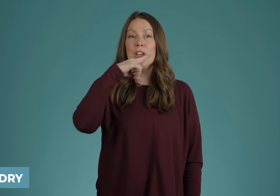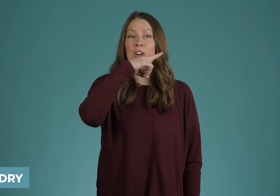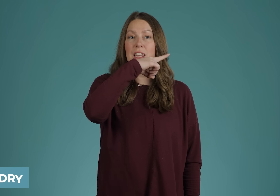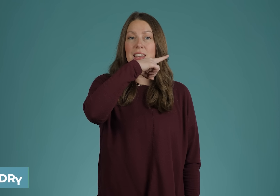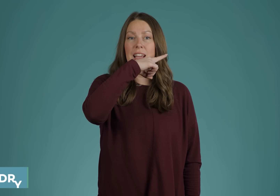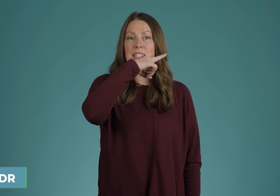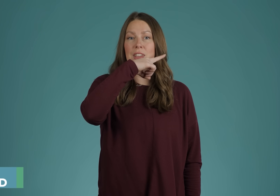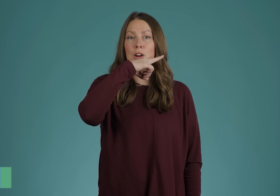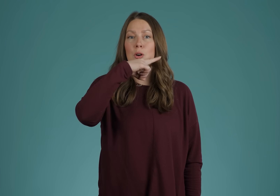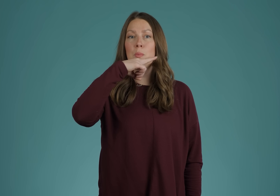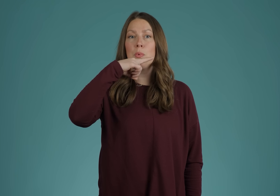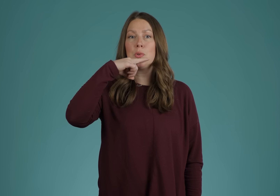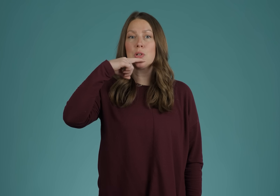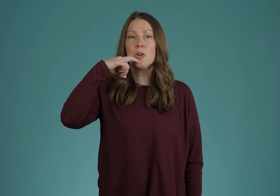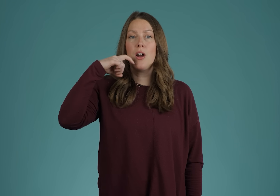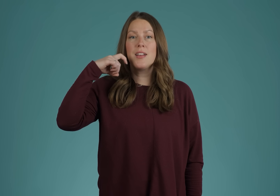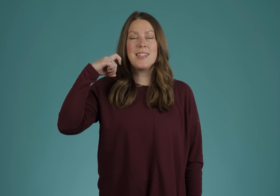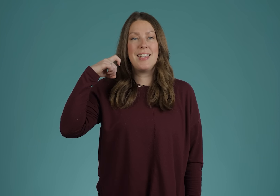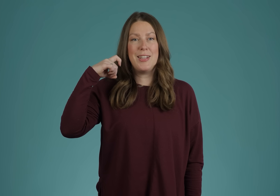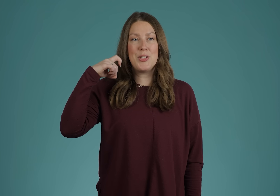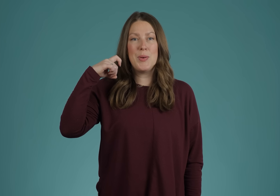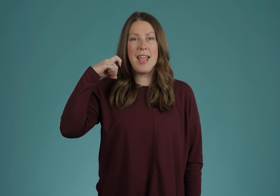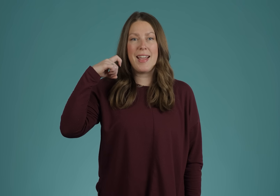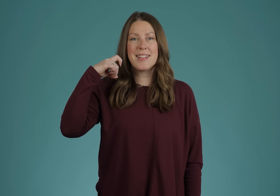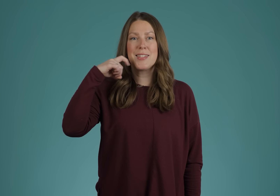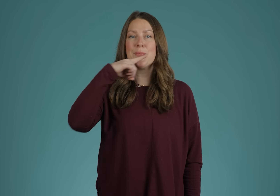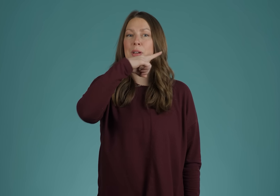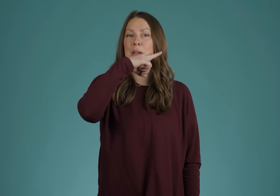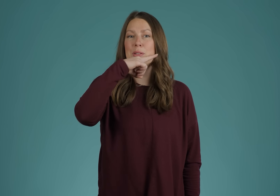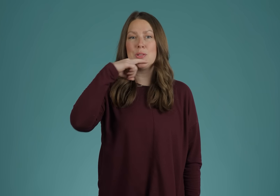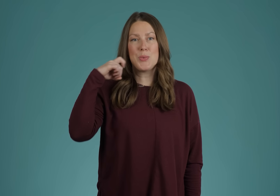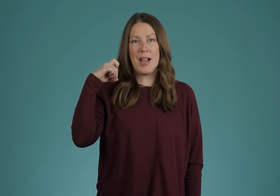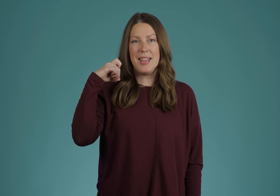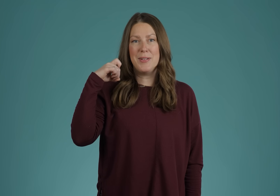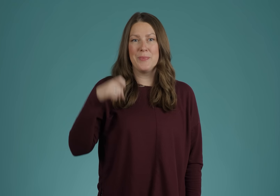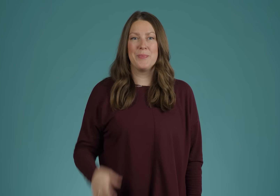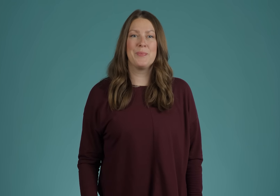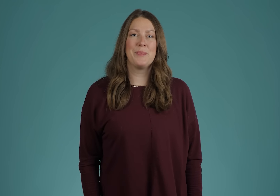Your index finger pulls across into an X Dry